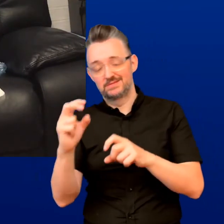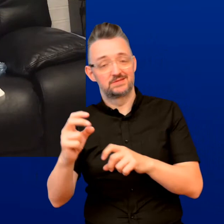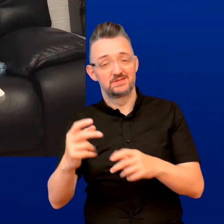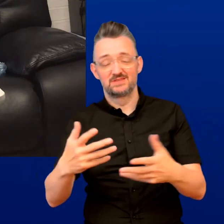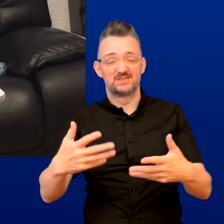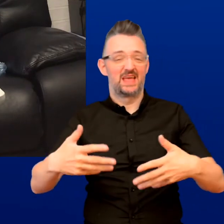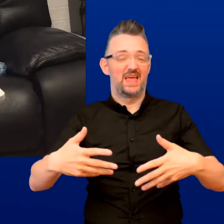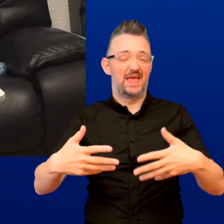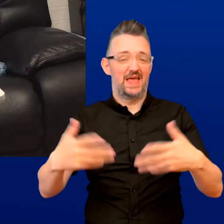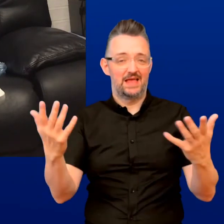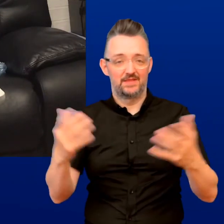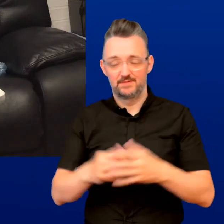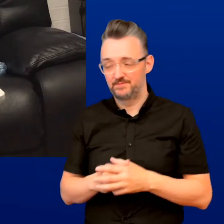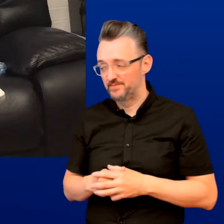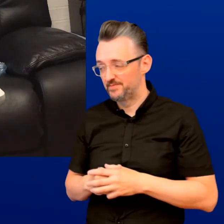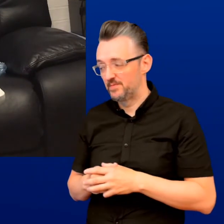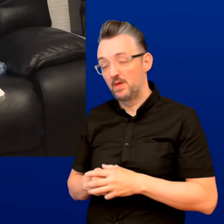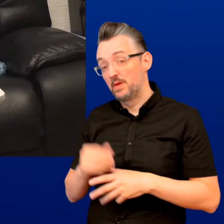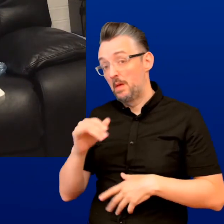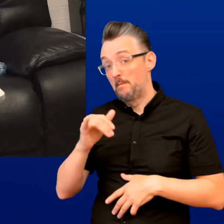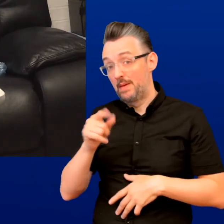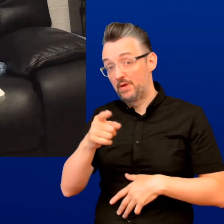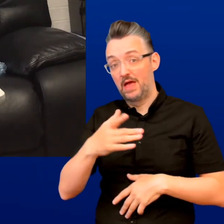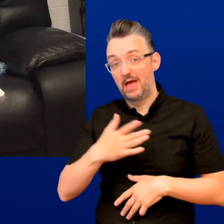or what you might like to do is just